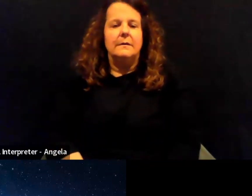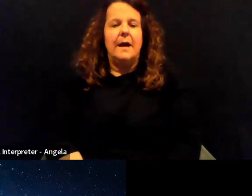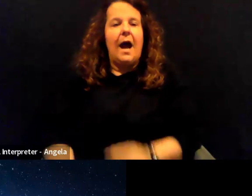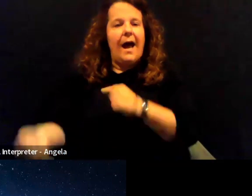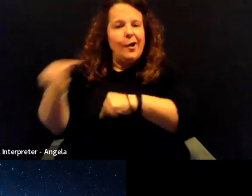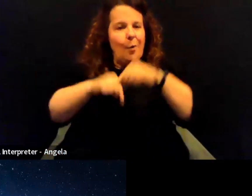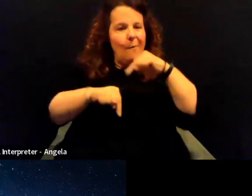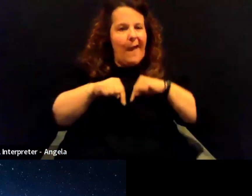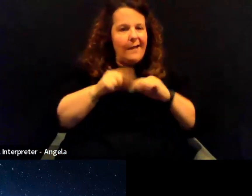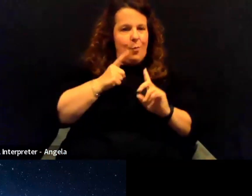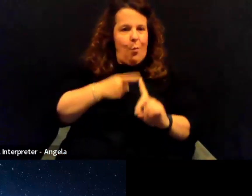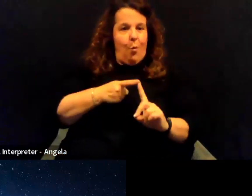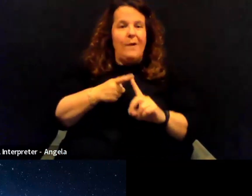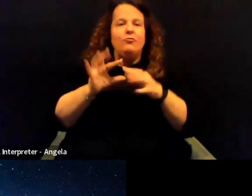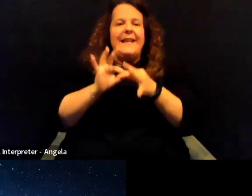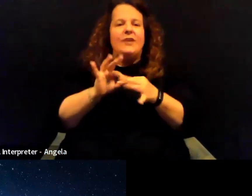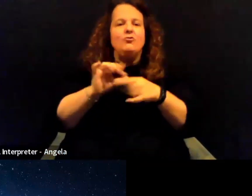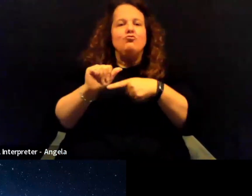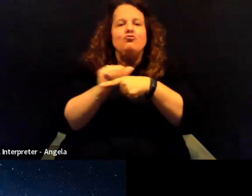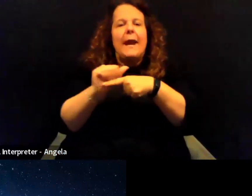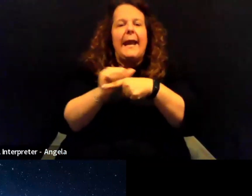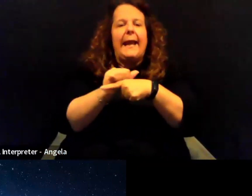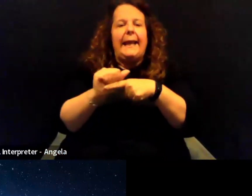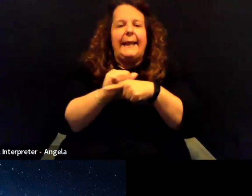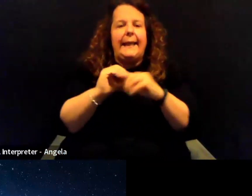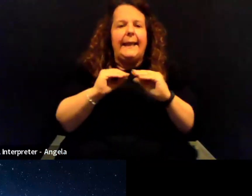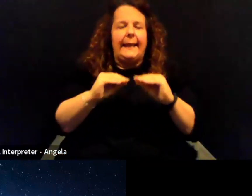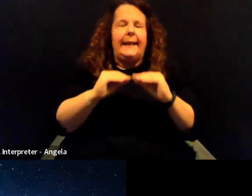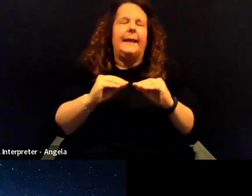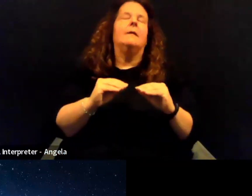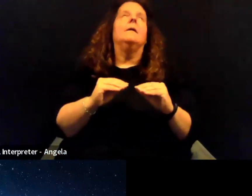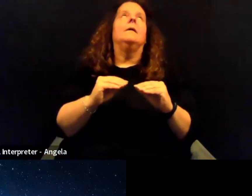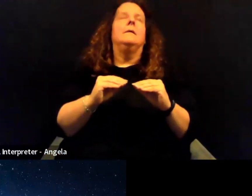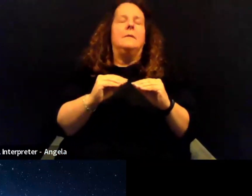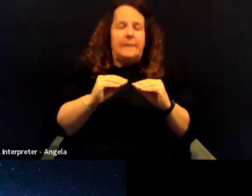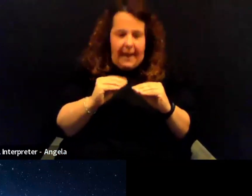that training piece, and that goes back to access.